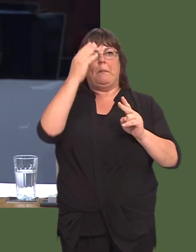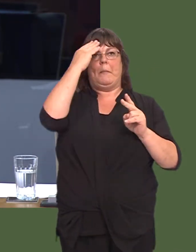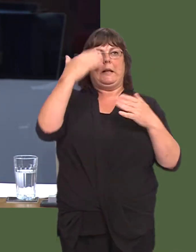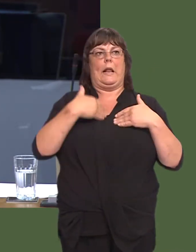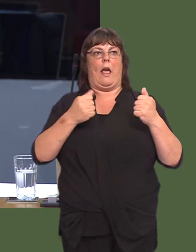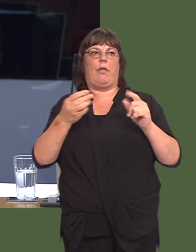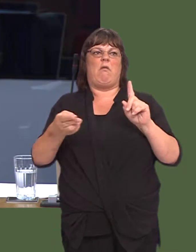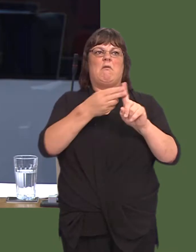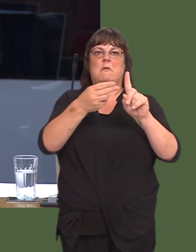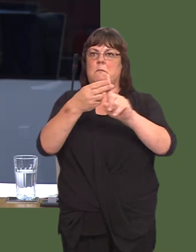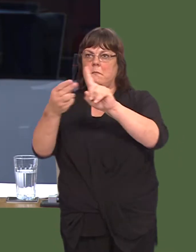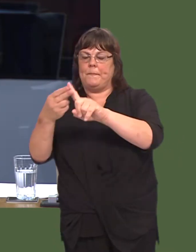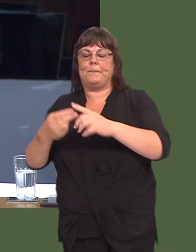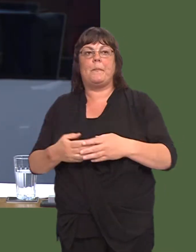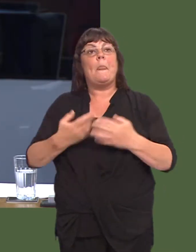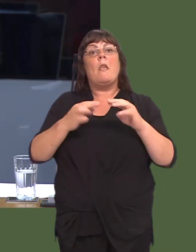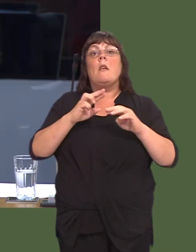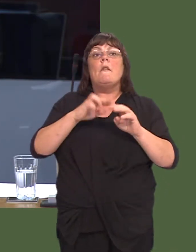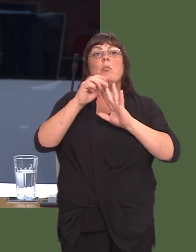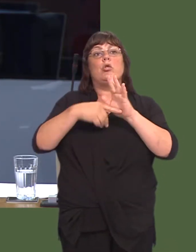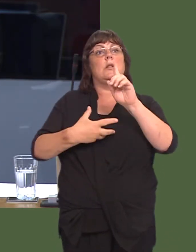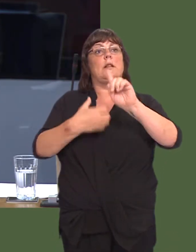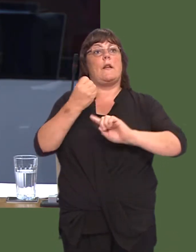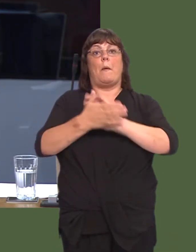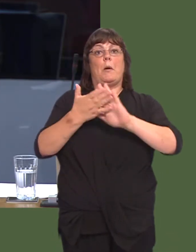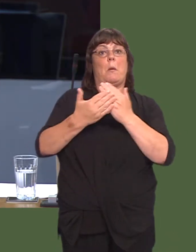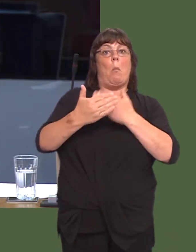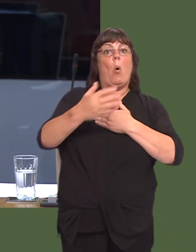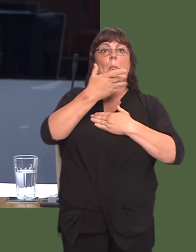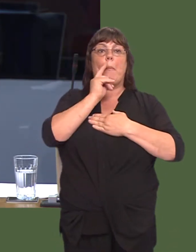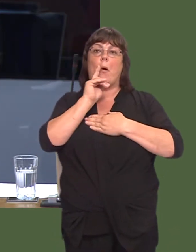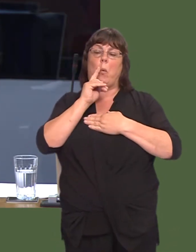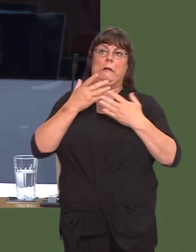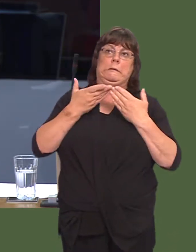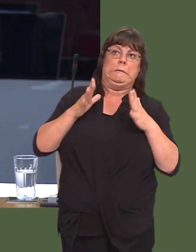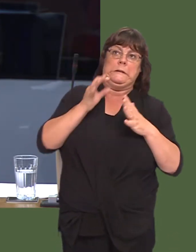If this scheme is successful, we should see more young people coming forward to seek help